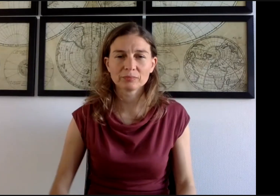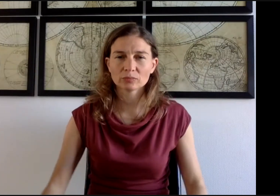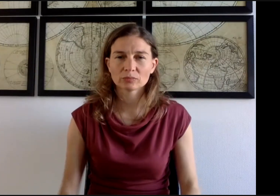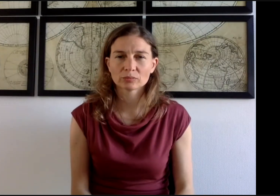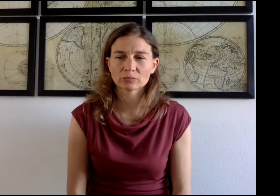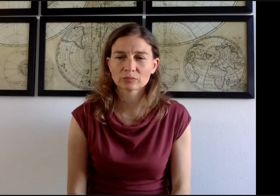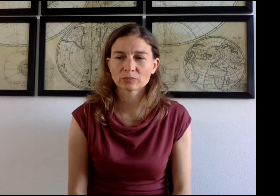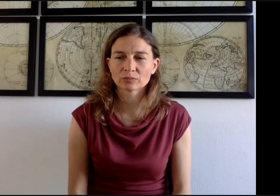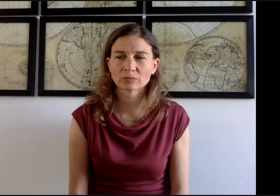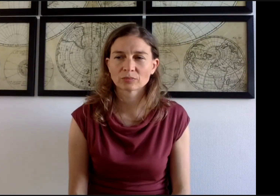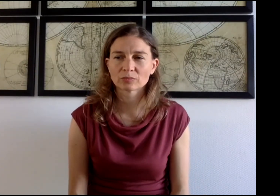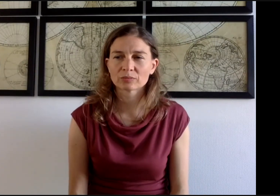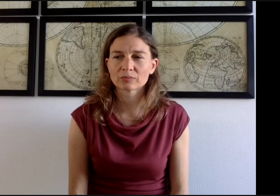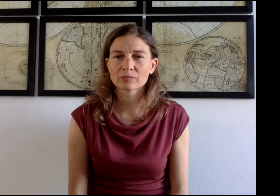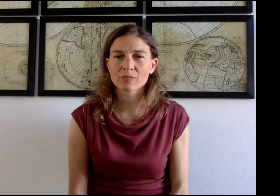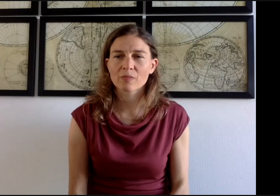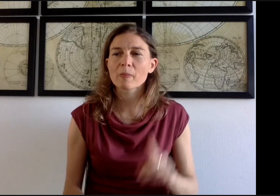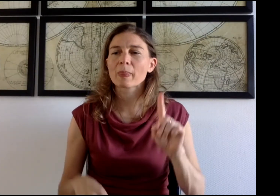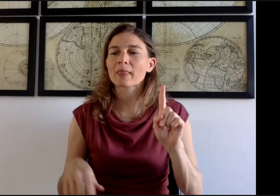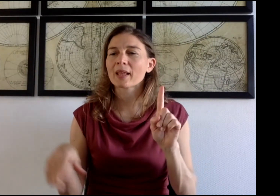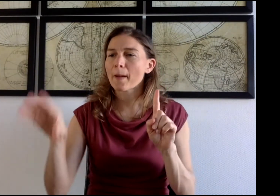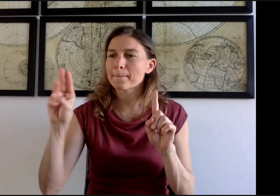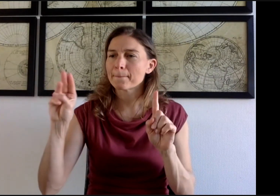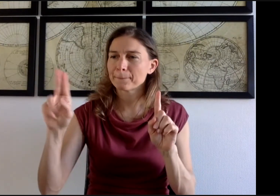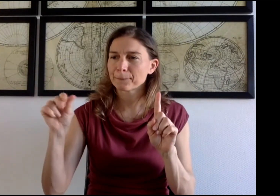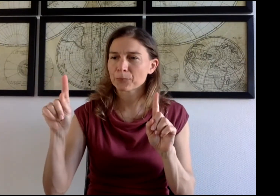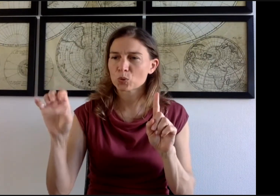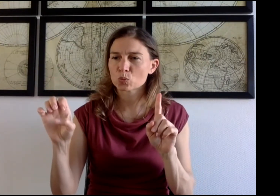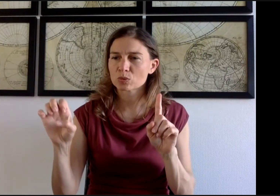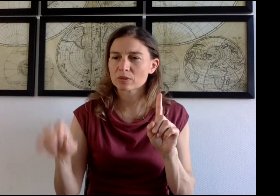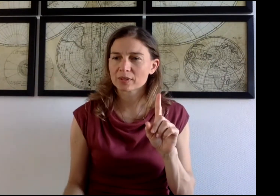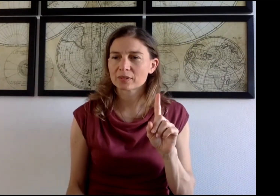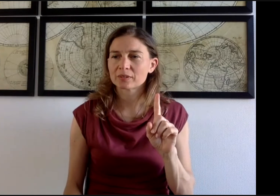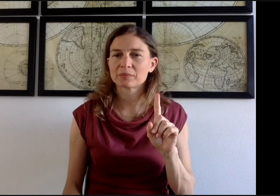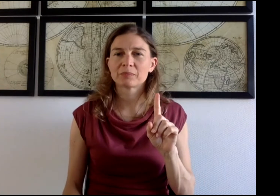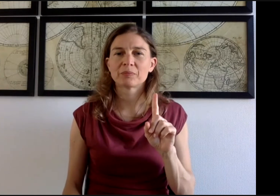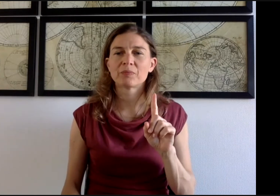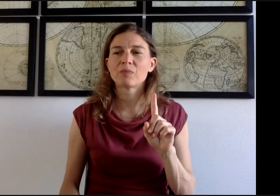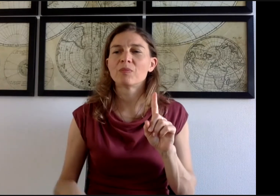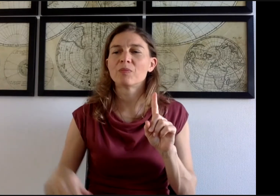for the opportunity to keep the member's participation very high.